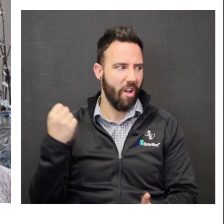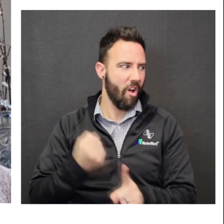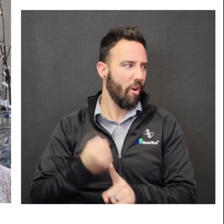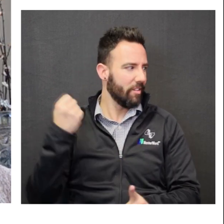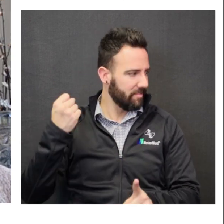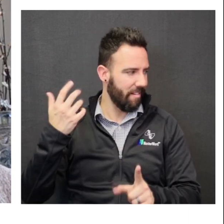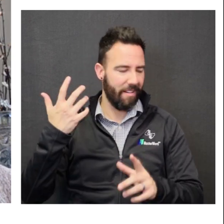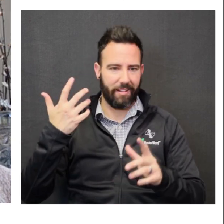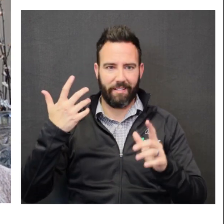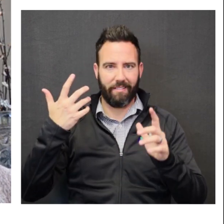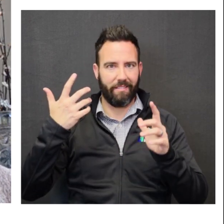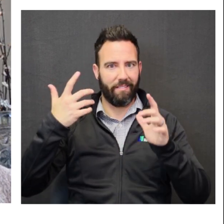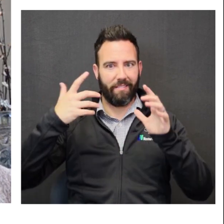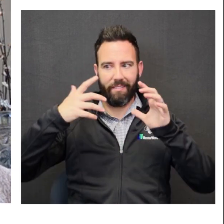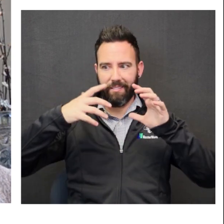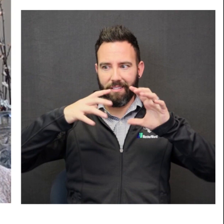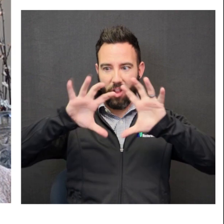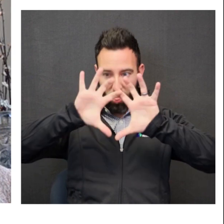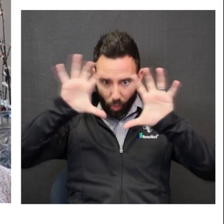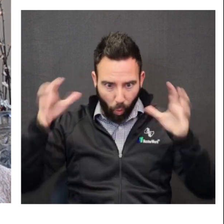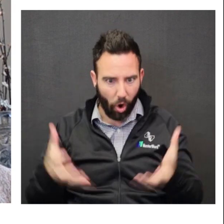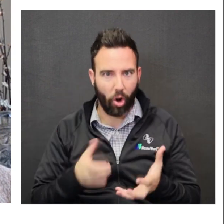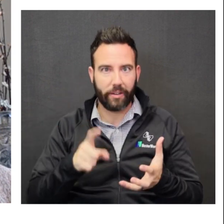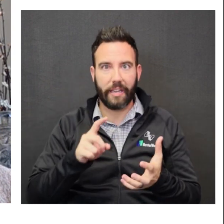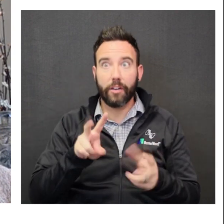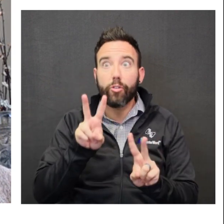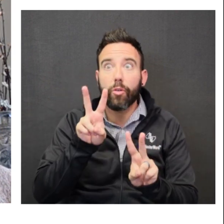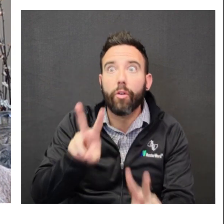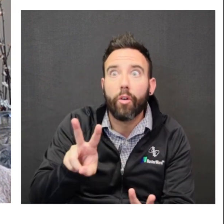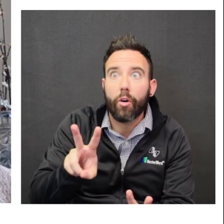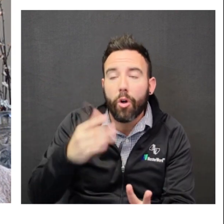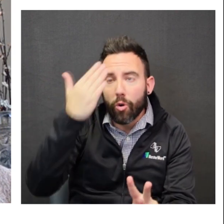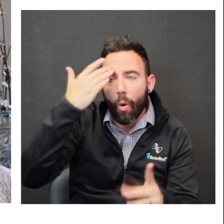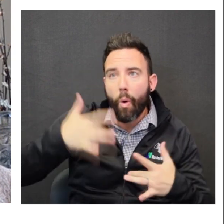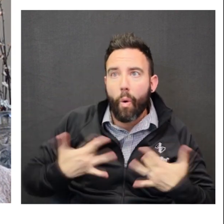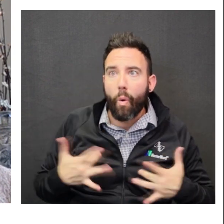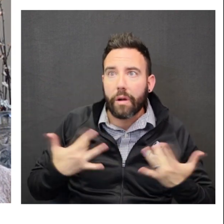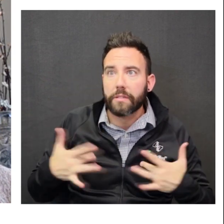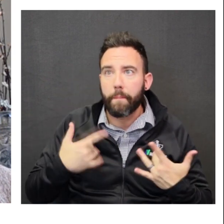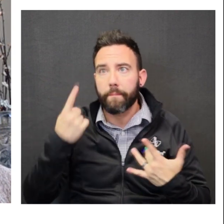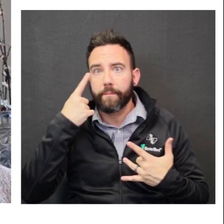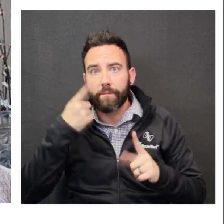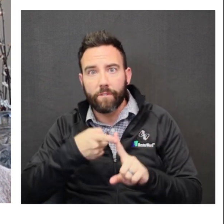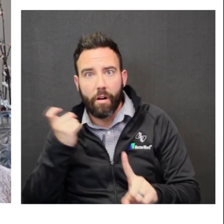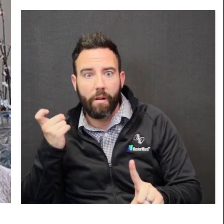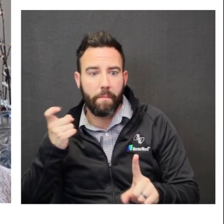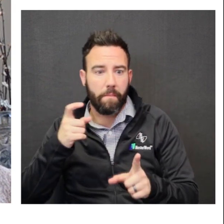the entire world needed to be able to hear what was coming out of state governments, and county offices of the local health.